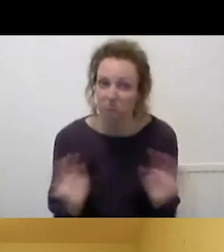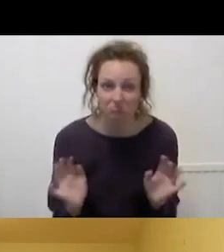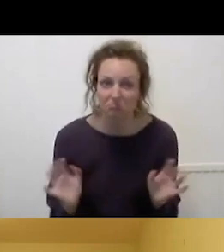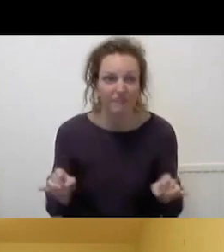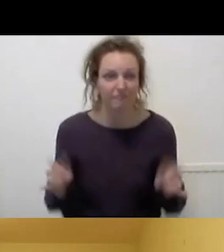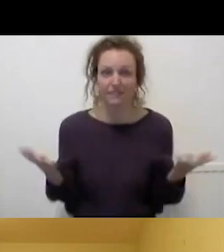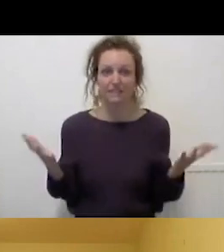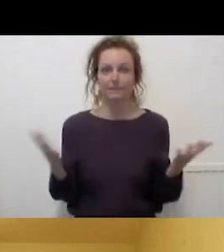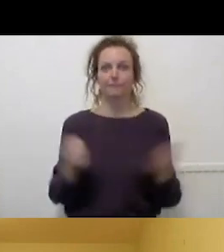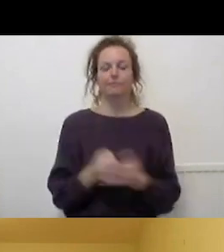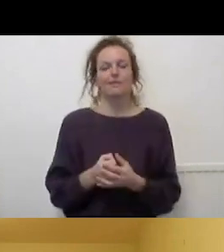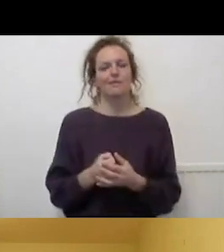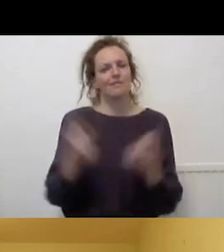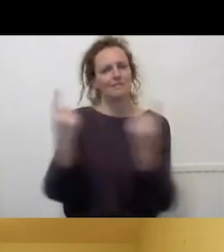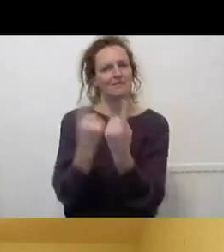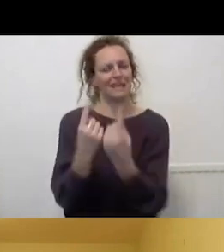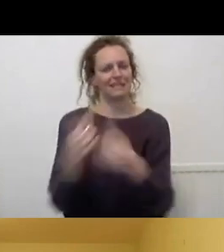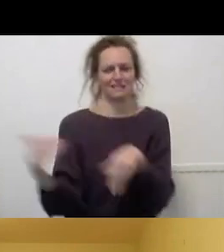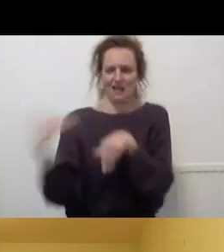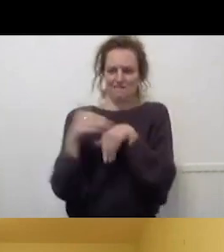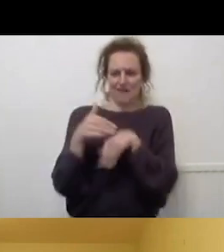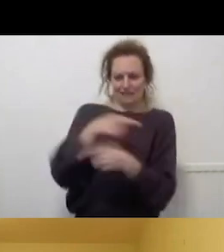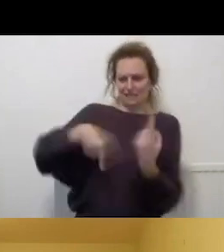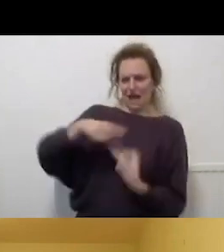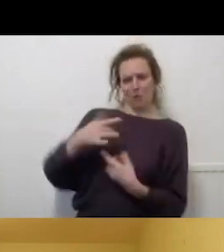personally, and for those that were expected to make a choice about.